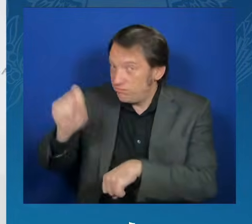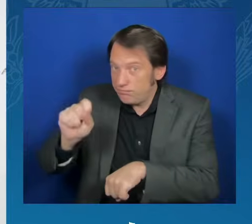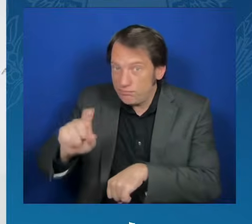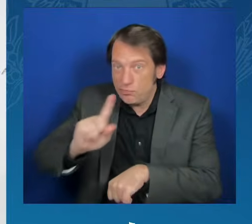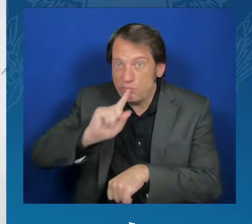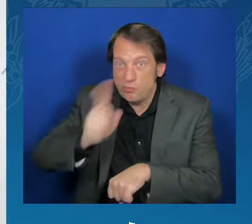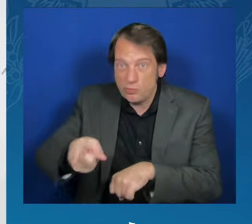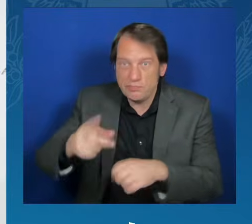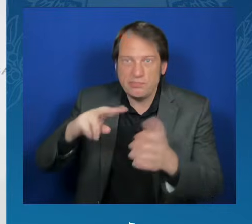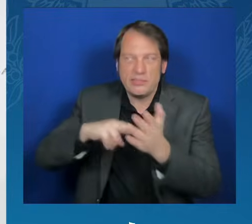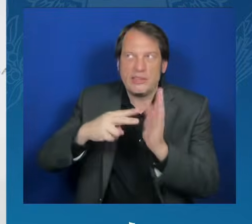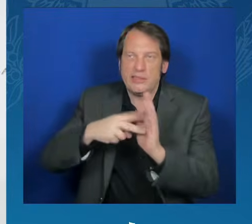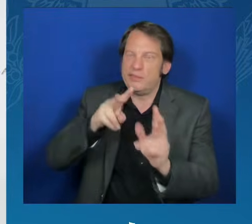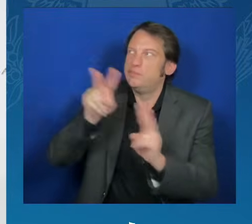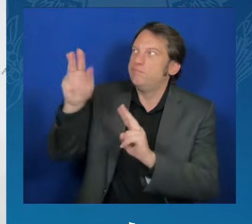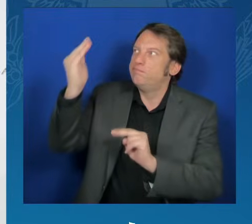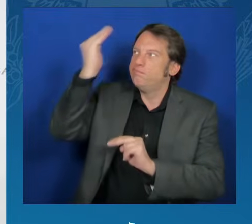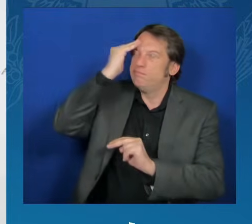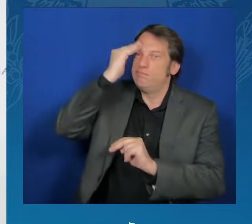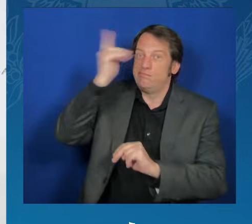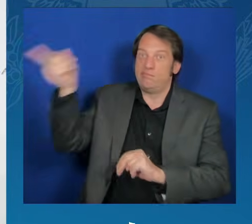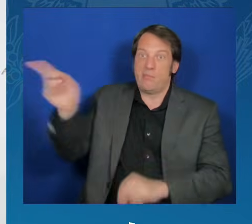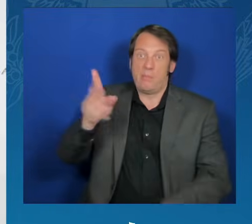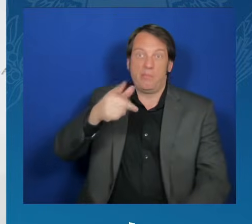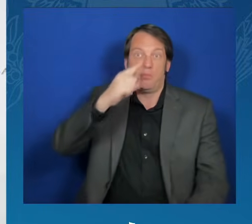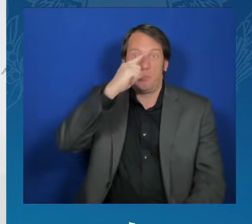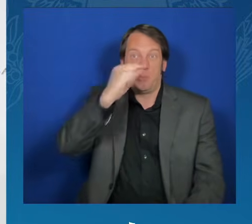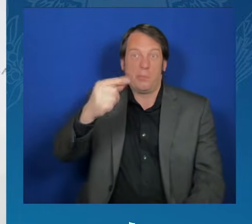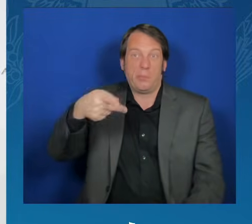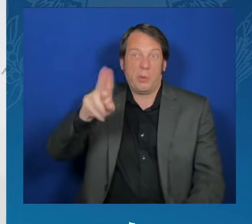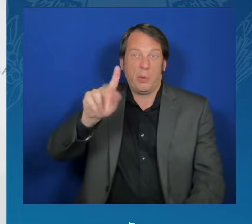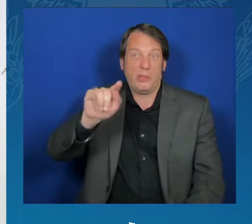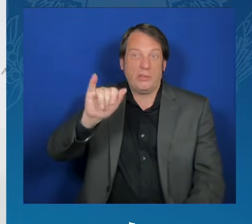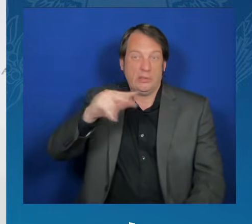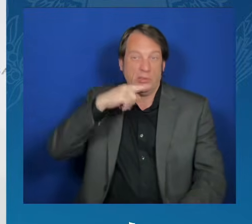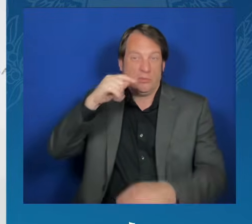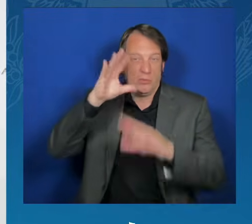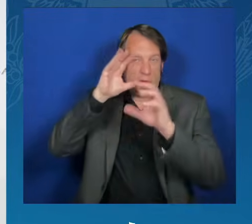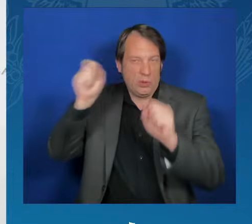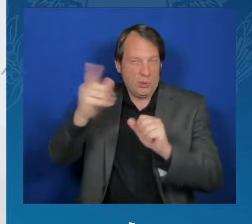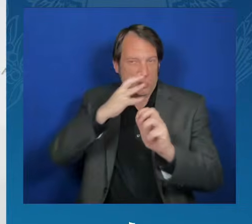Whatever story they tell, let us be clear: Russia is responsible.